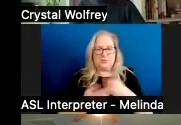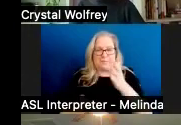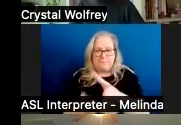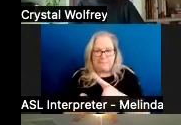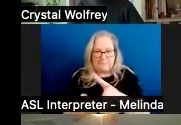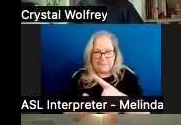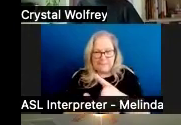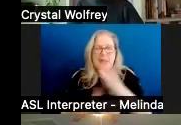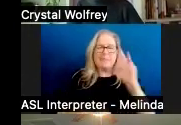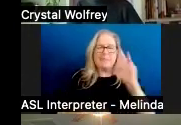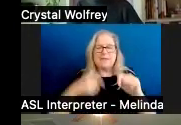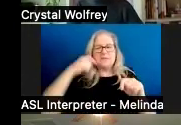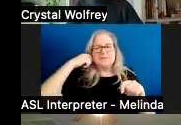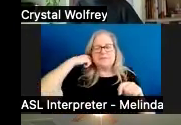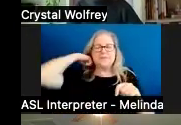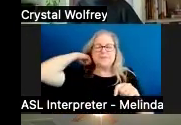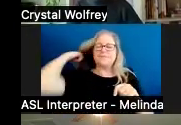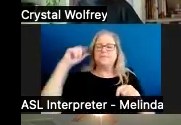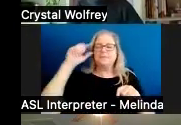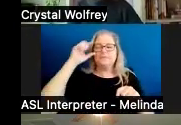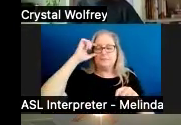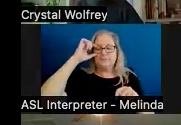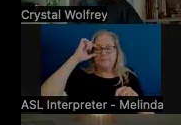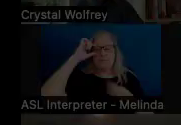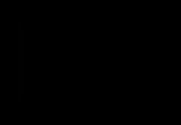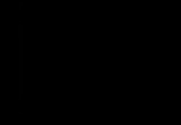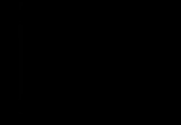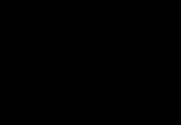but we really appreciate everybody joining and .. .